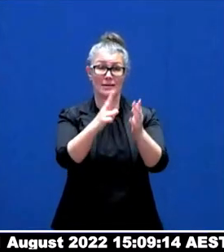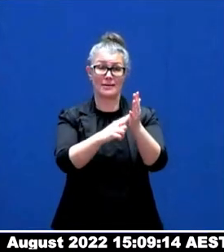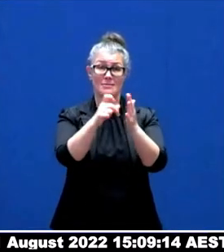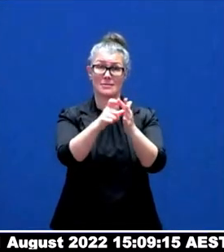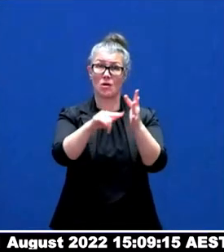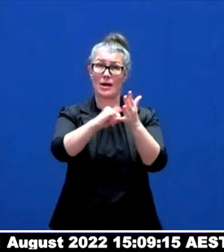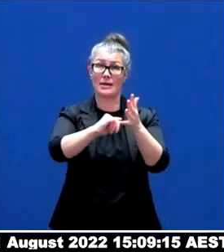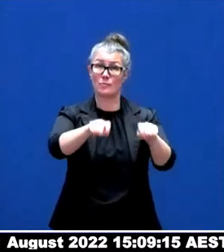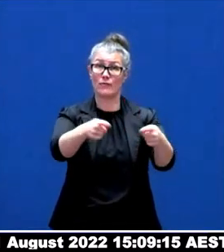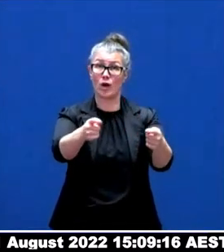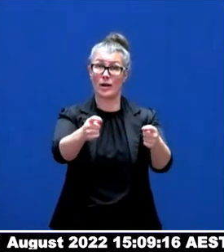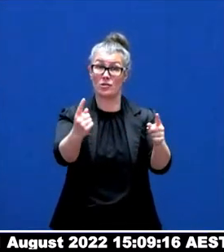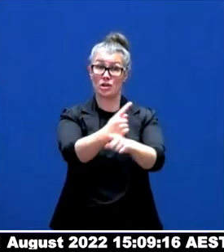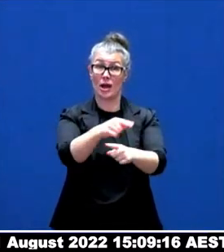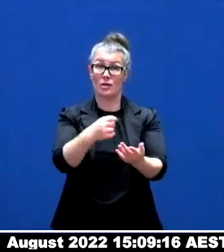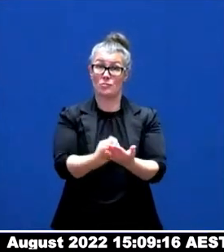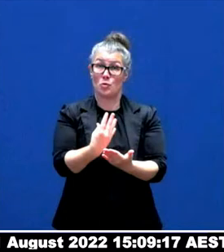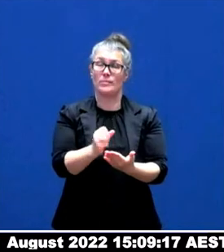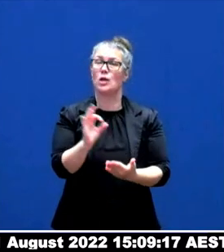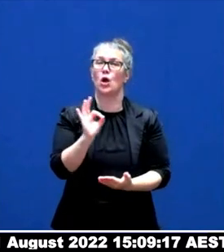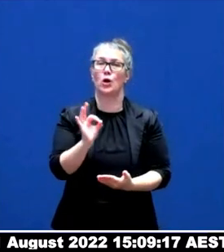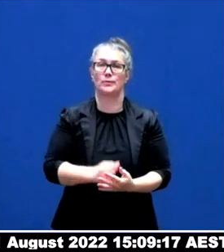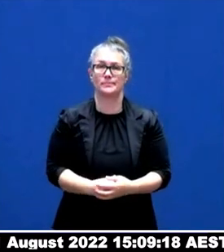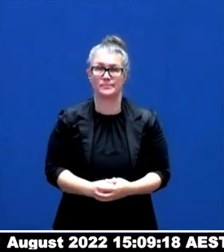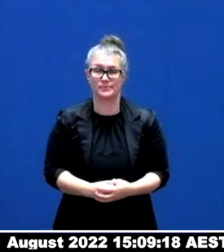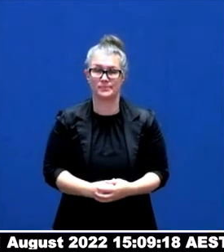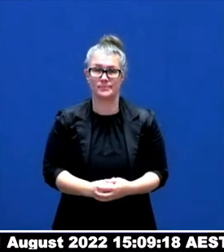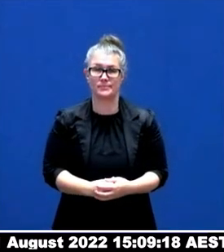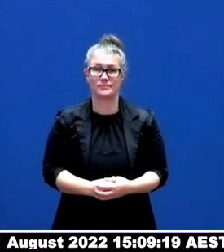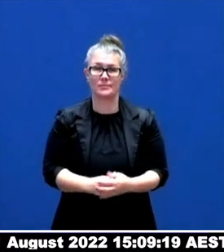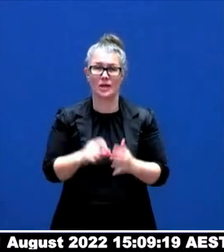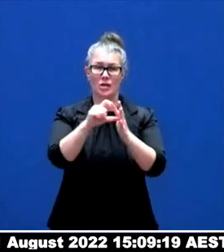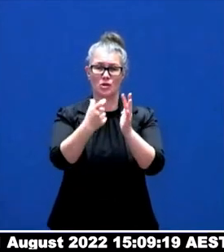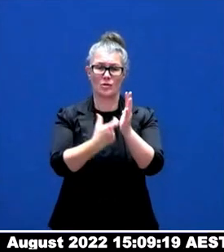No. MS DOWSETT: Some evidence was given by Dr Pearce, the Victorian Public